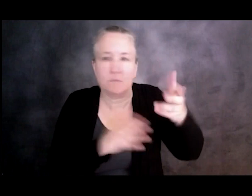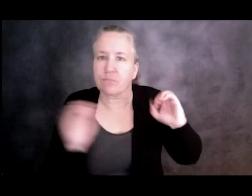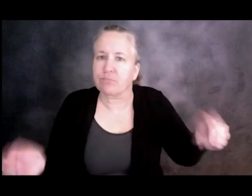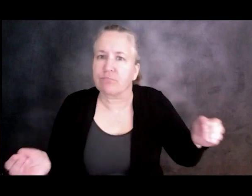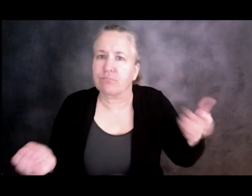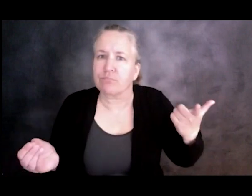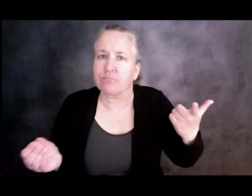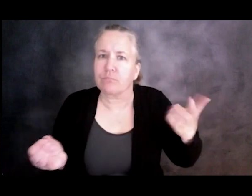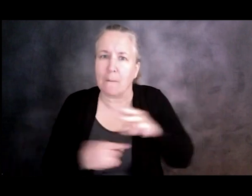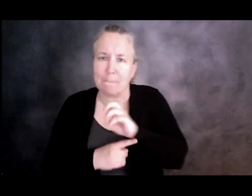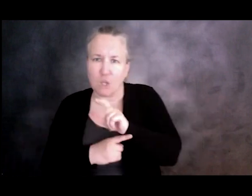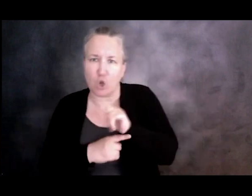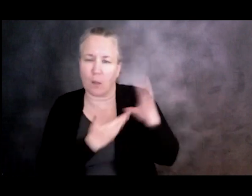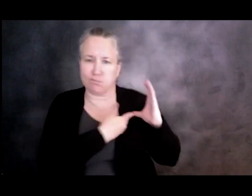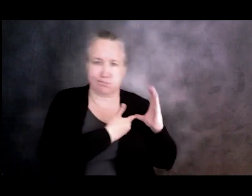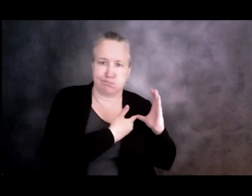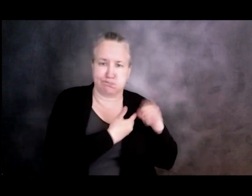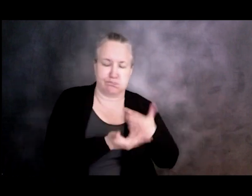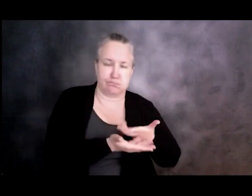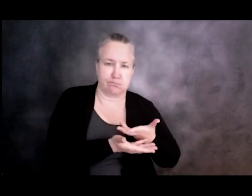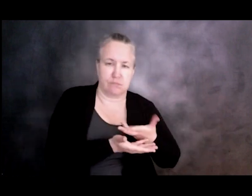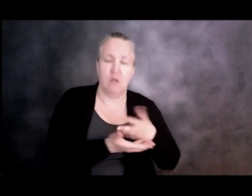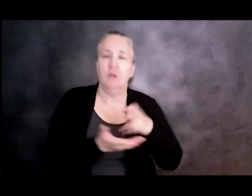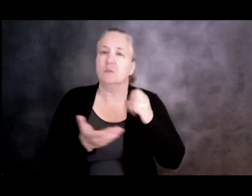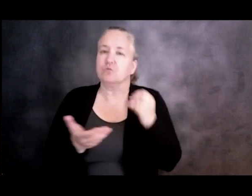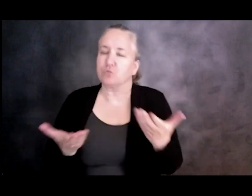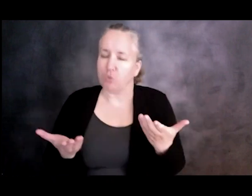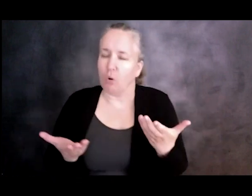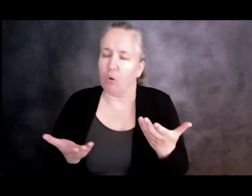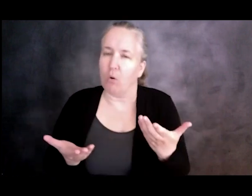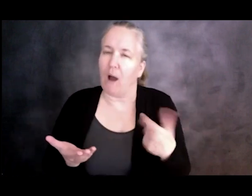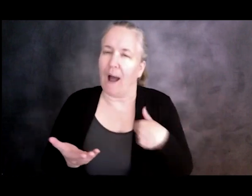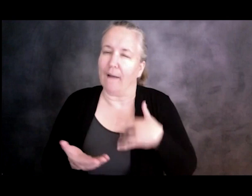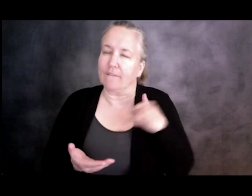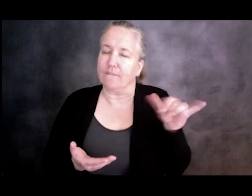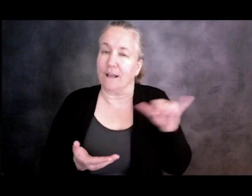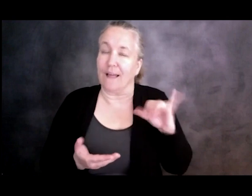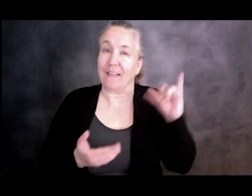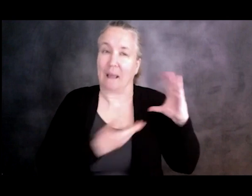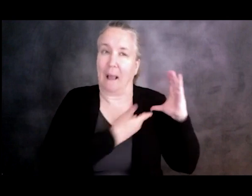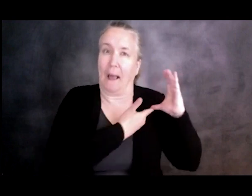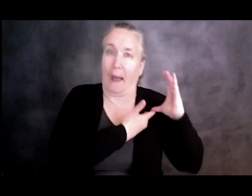And so it's a burden that I feel like I can't not take on,